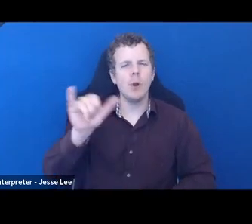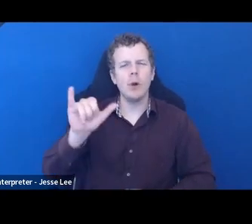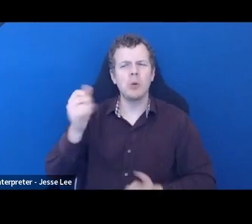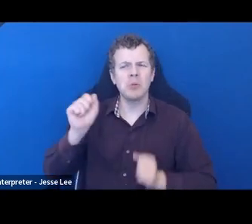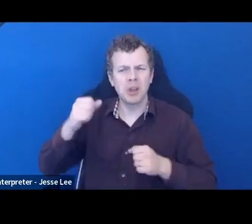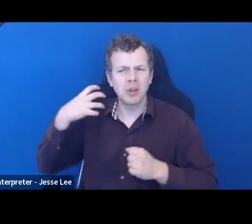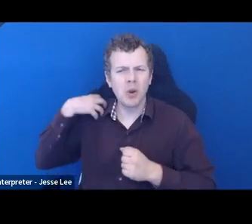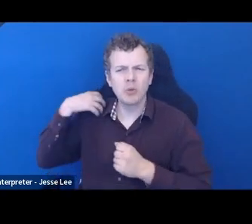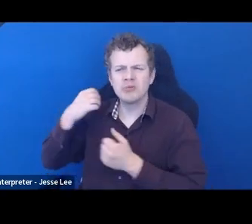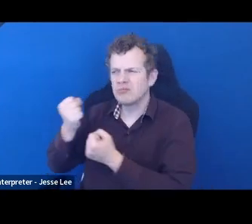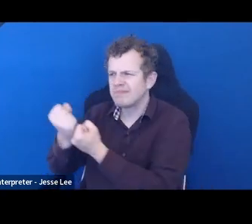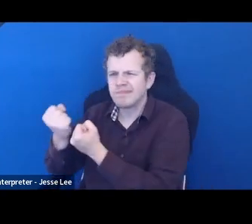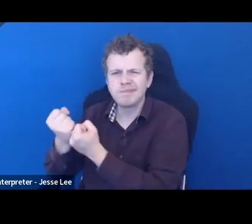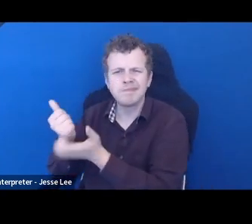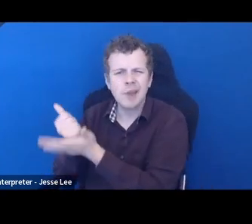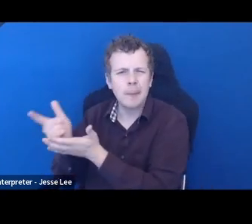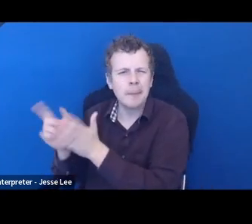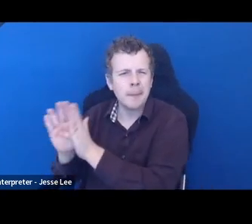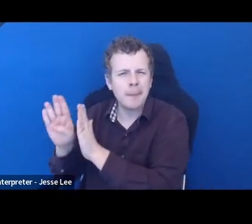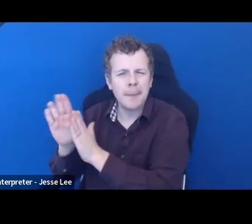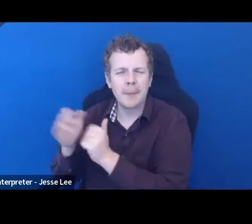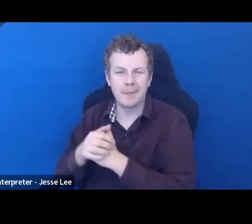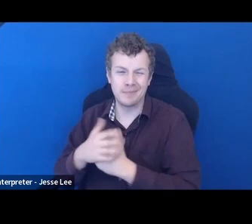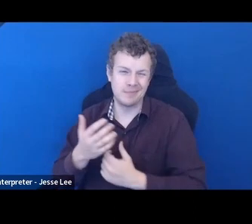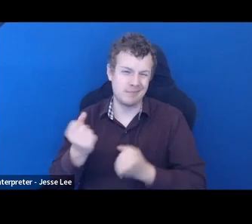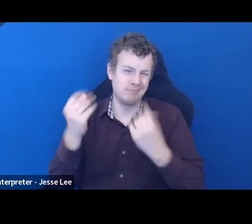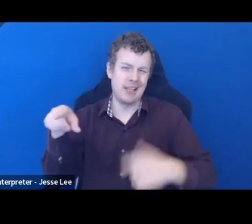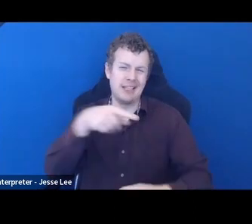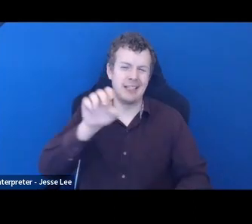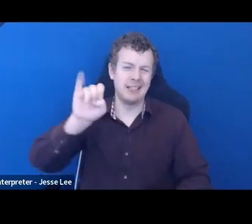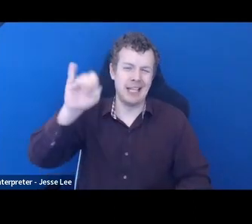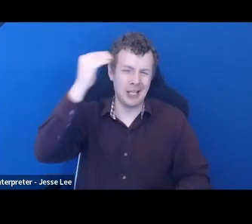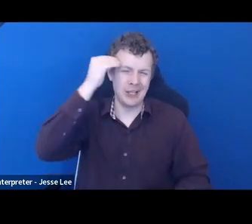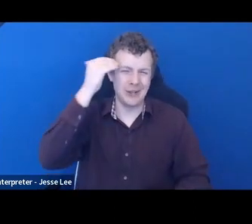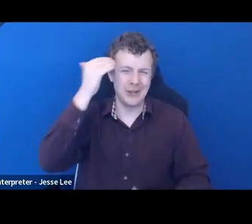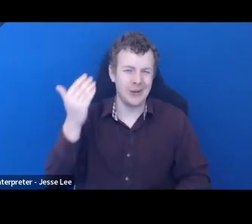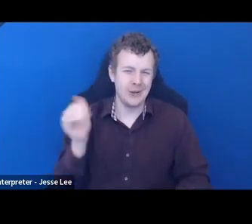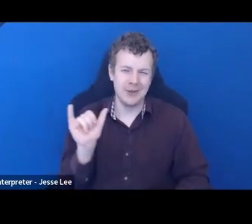So this involves, I mean early interventionists are doing this all the time. This is the bread and butter of what they do, right?